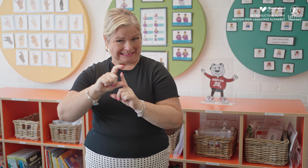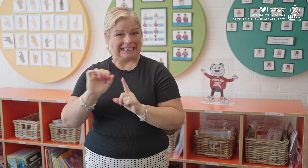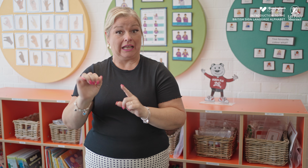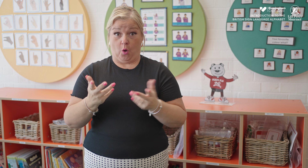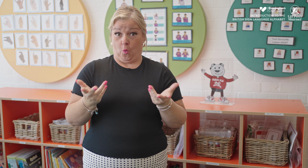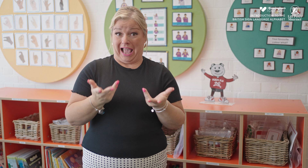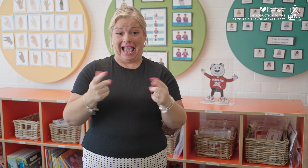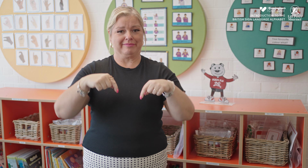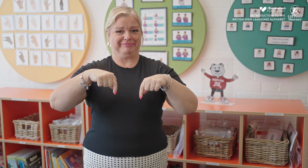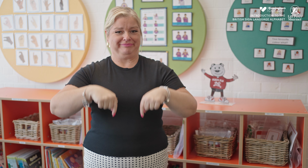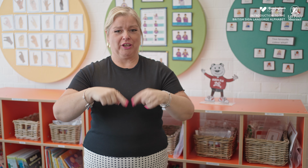here in the UK.